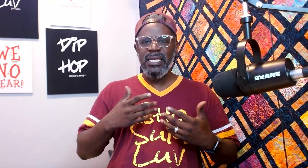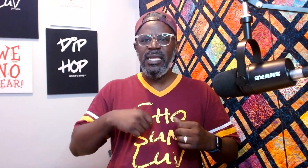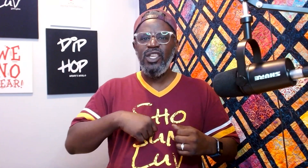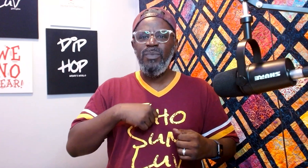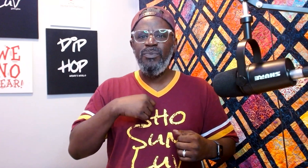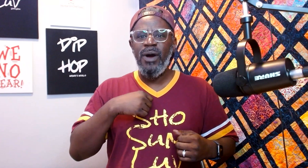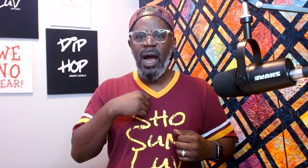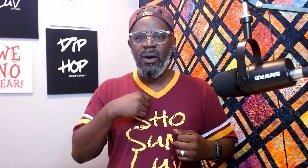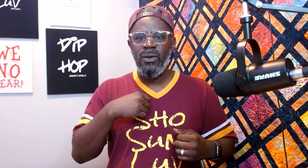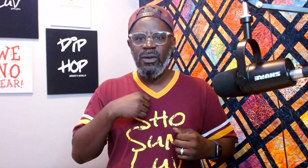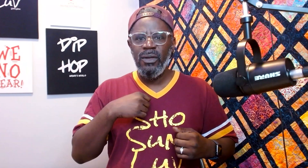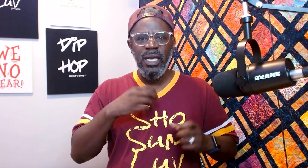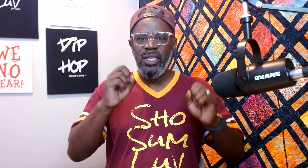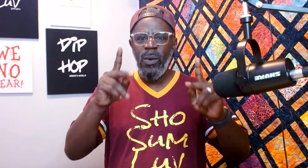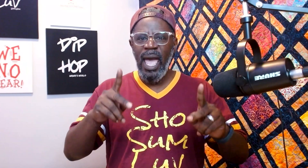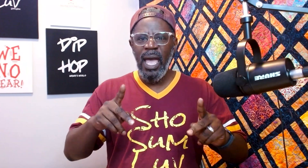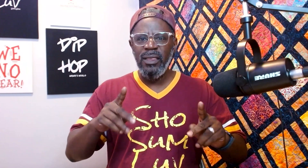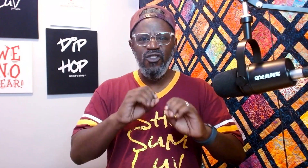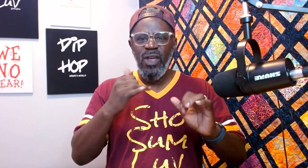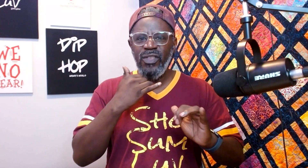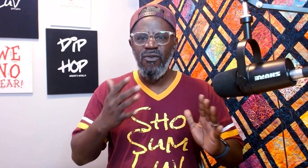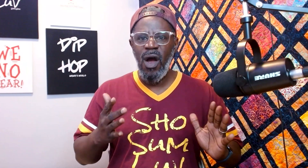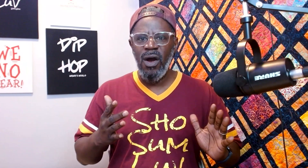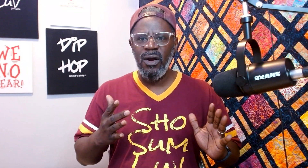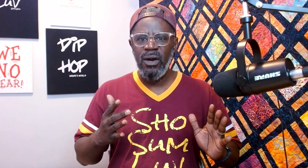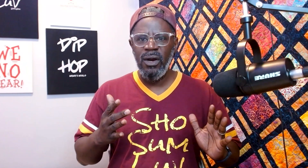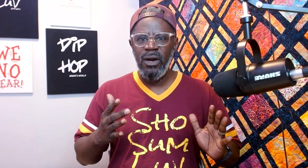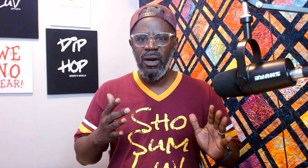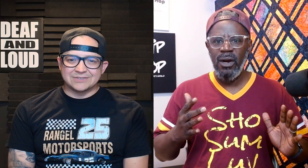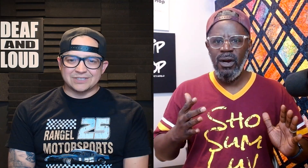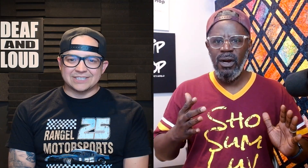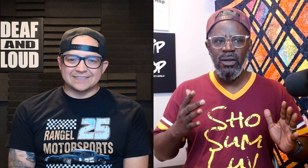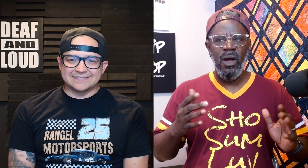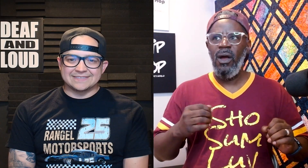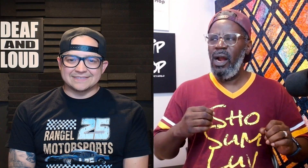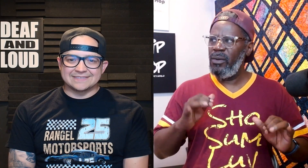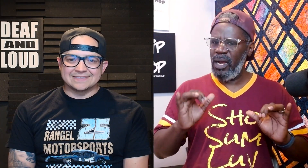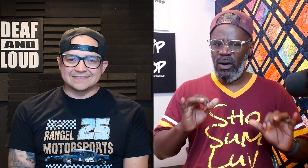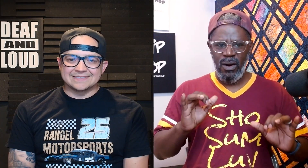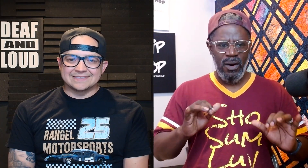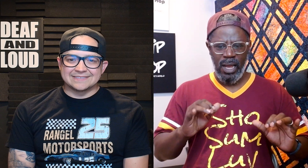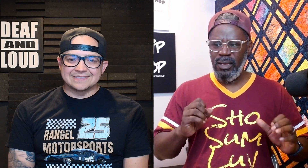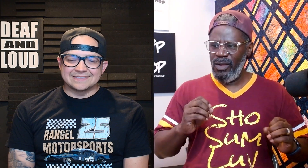He said to just be proud. It's okay. There's nothing wrong, you know? I was like, oh, okay.